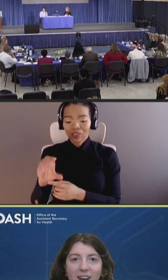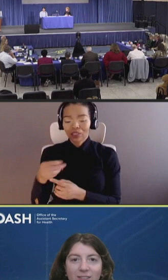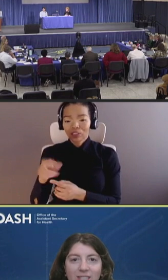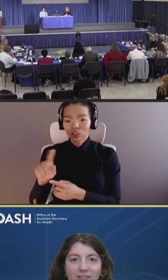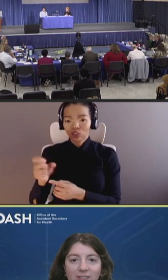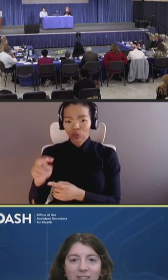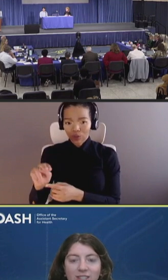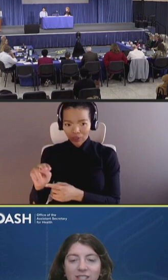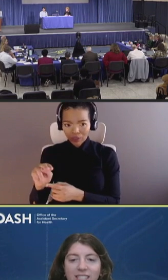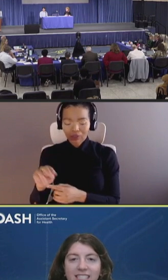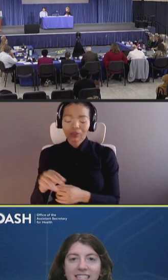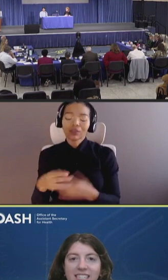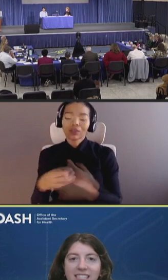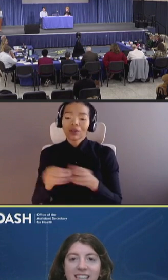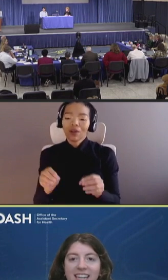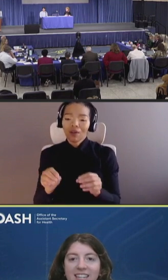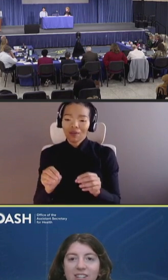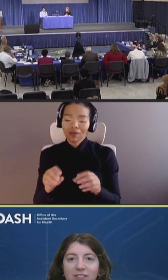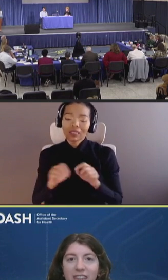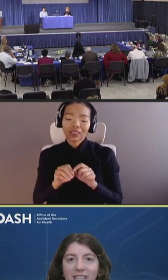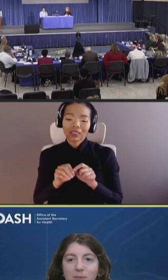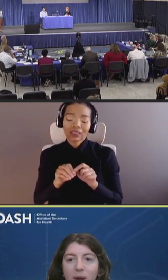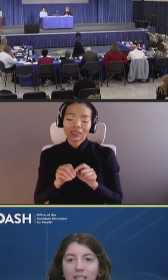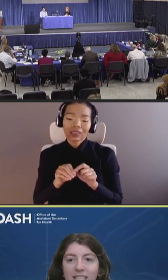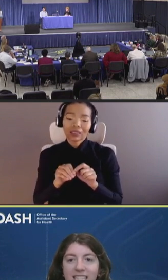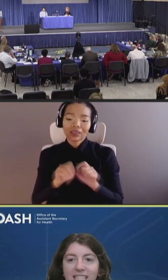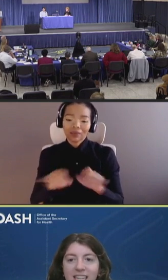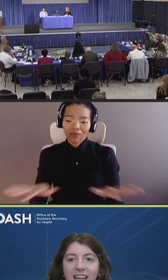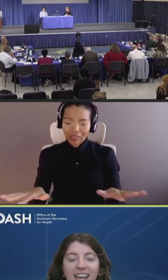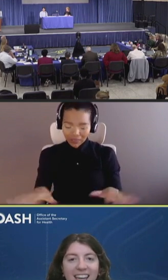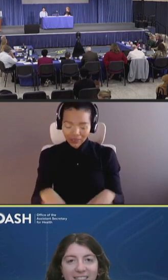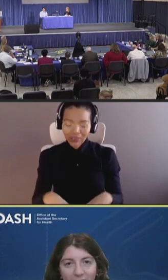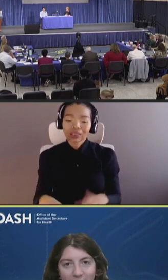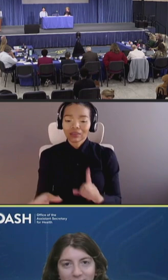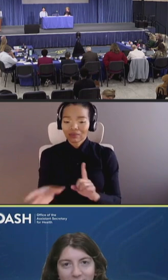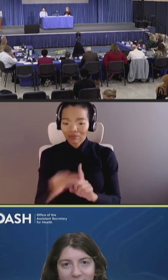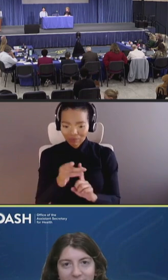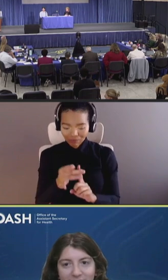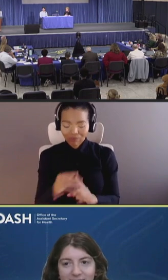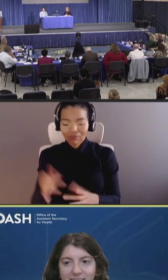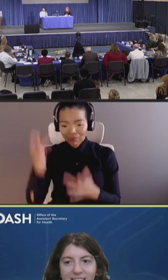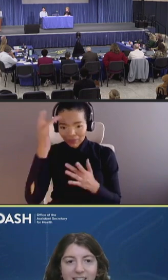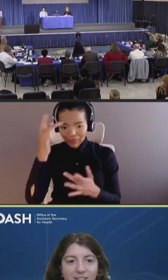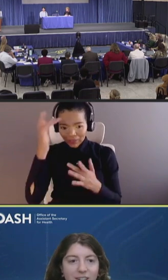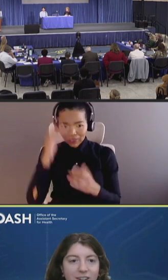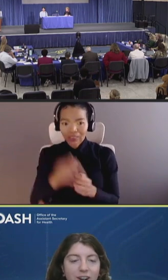Office of Infectious Disease and HIV/AIDS Policy in the Office of the Assistant Secretary for